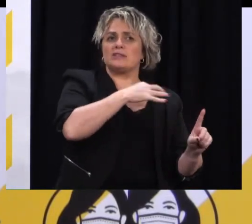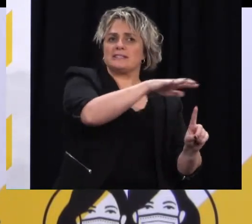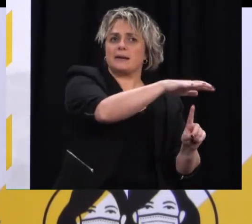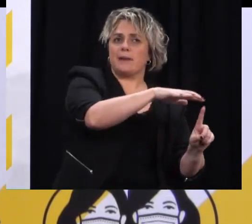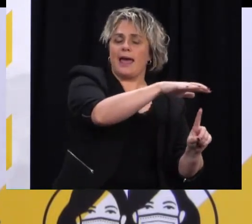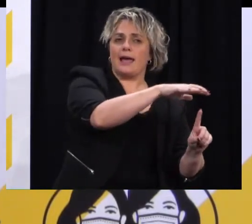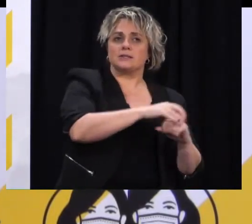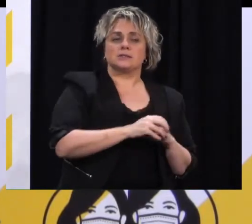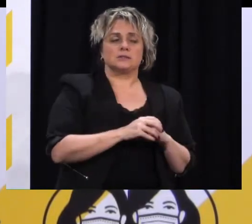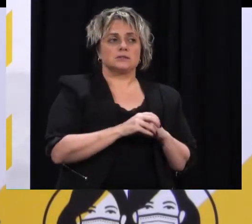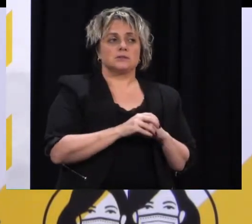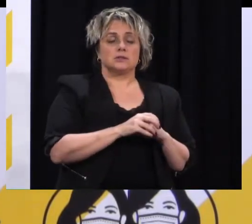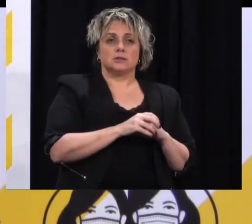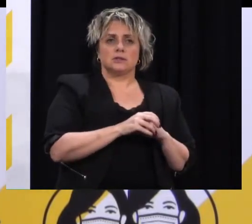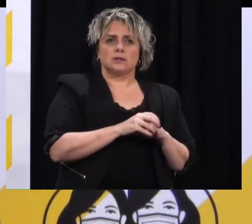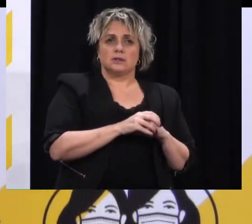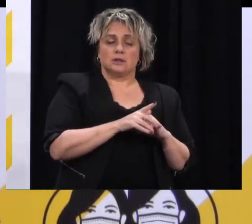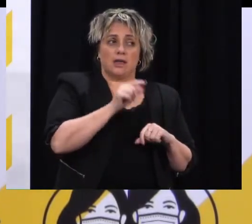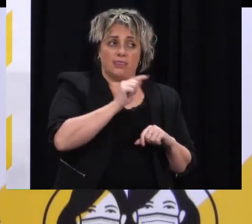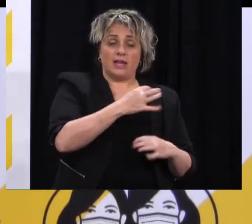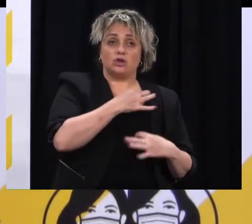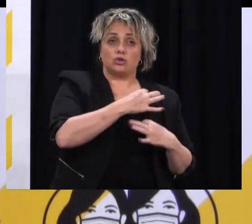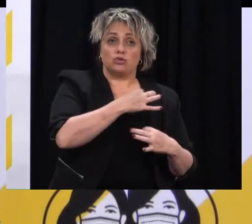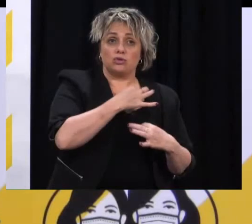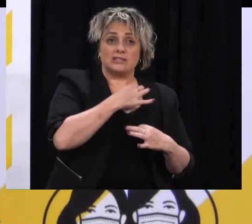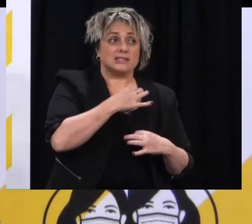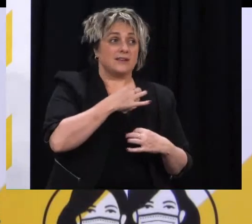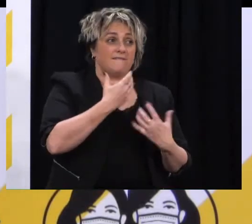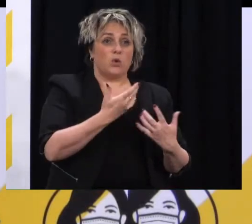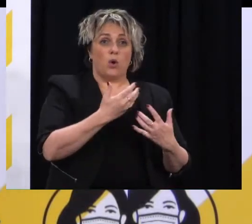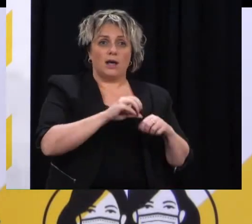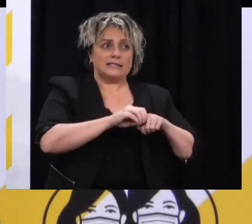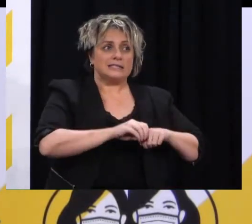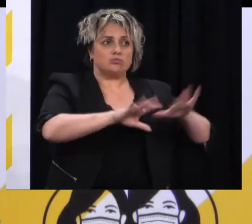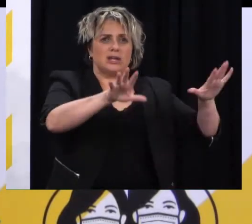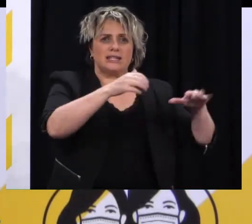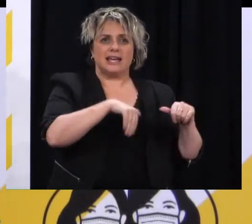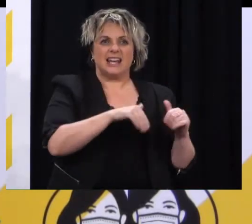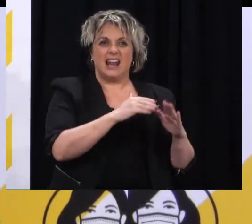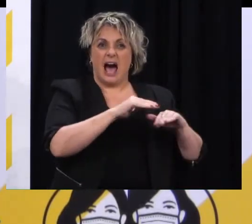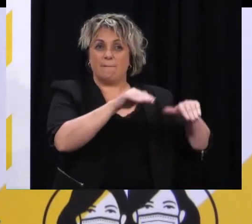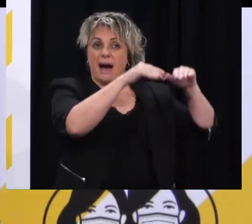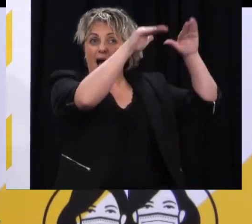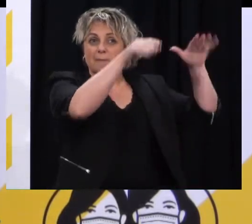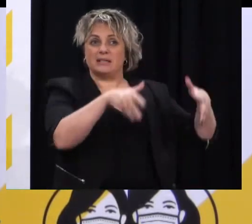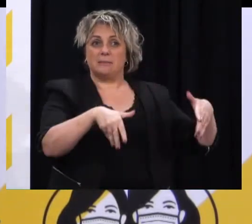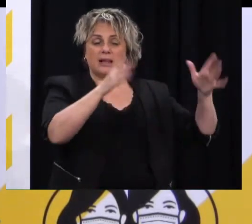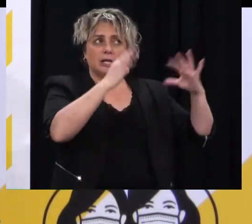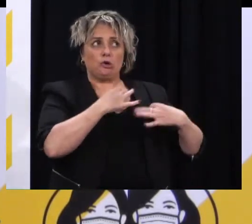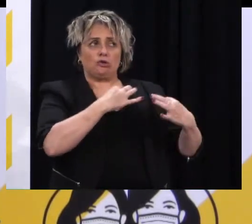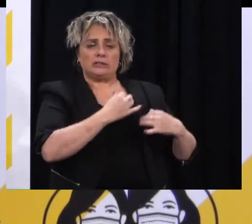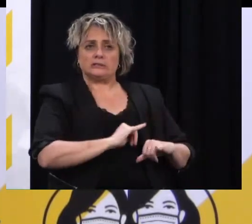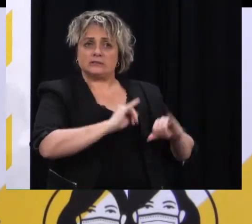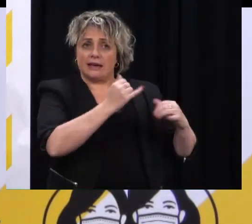Auckland apartment block has been listed as a location of interest. How concerning is the